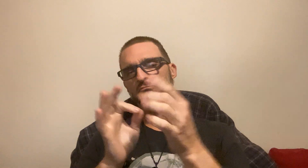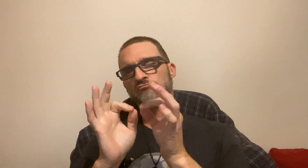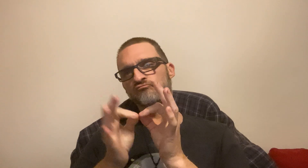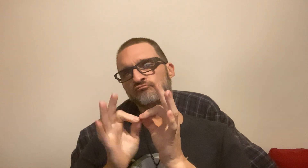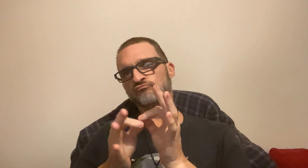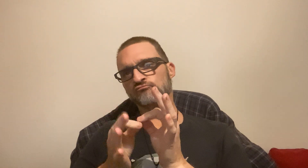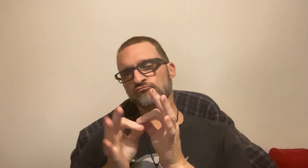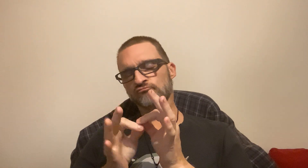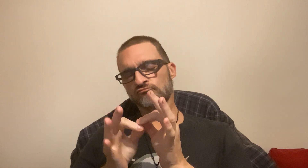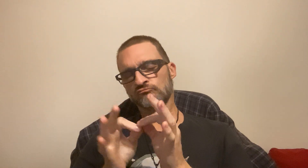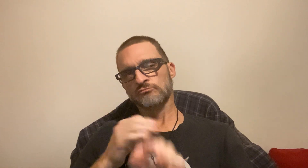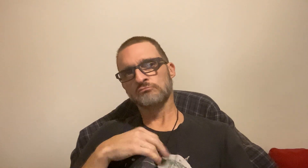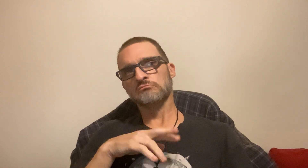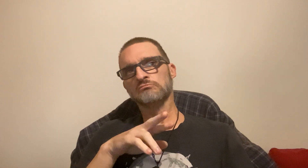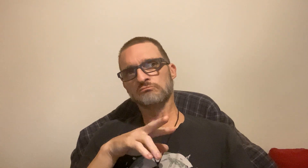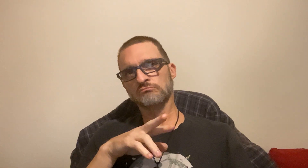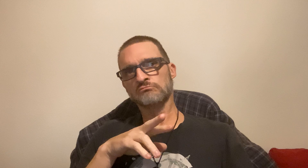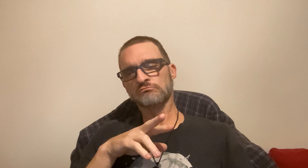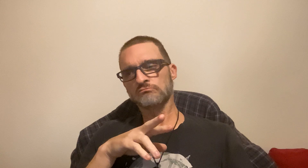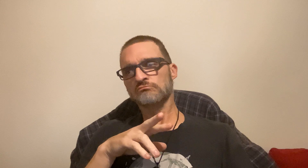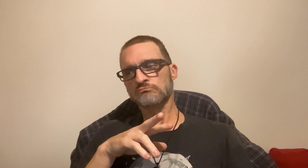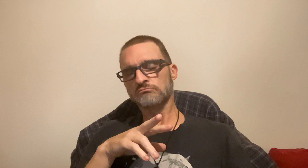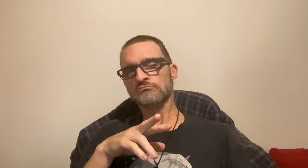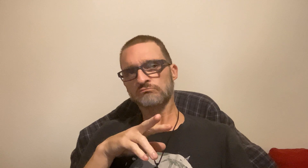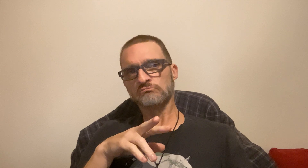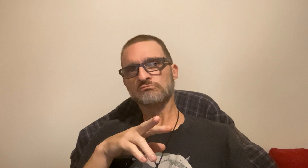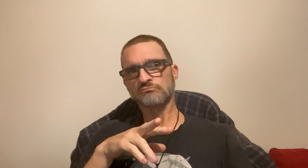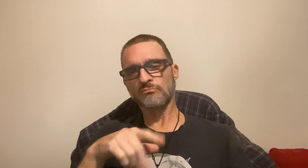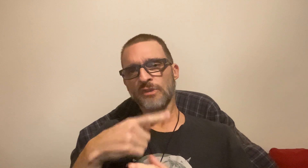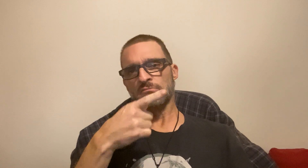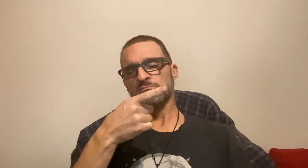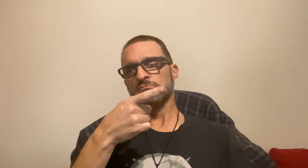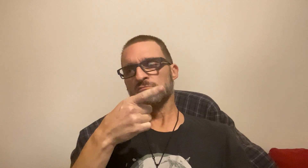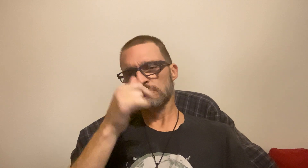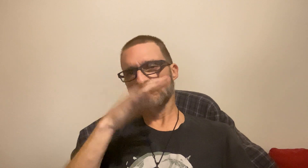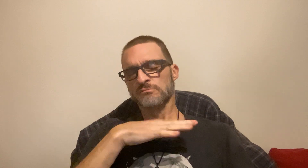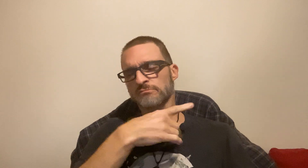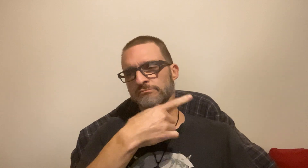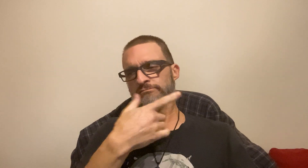Allison was interpreting.